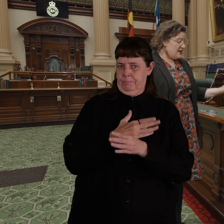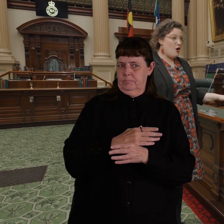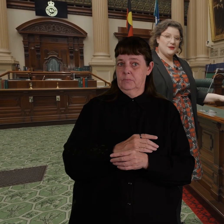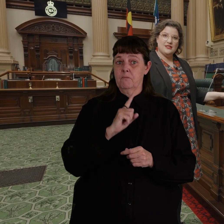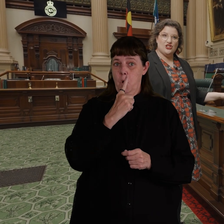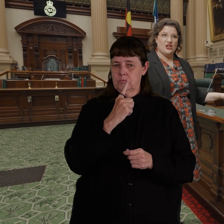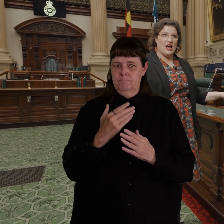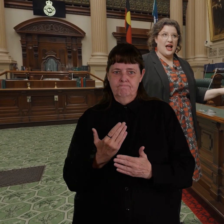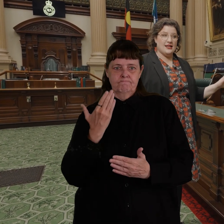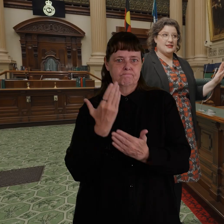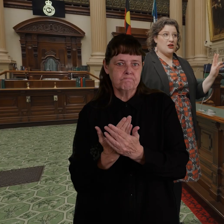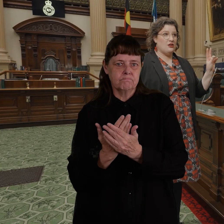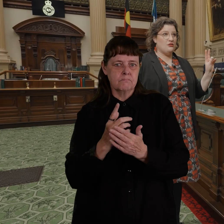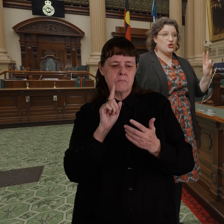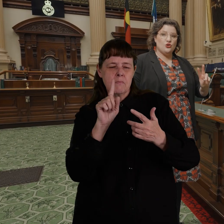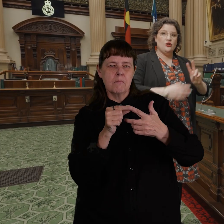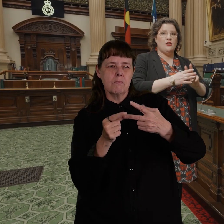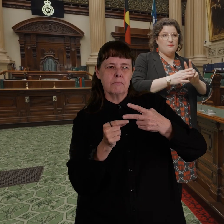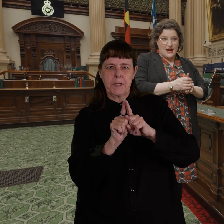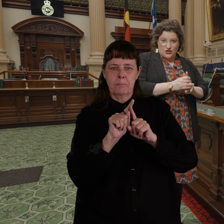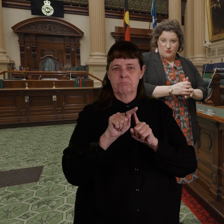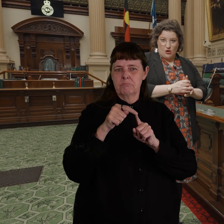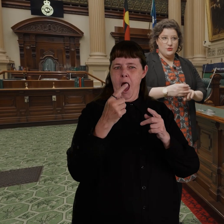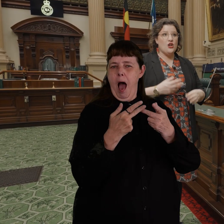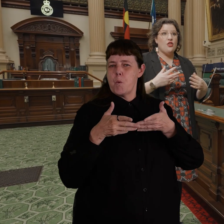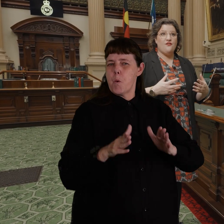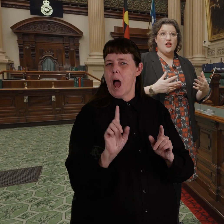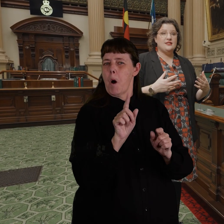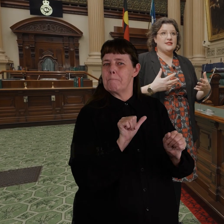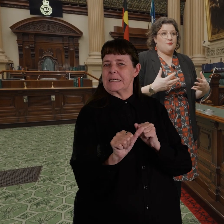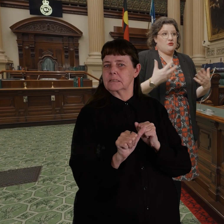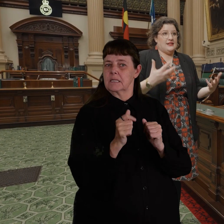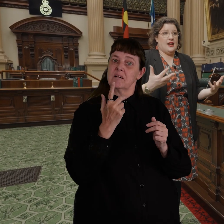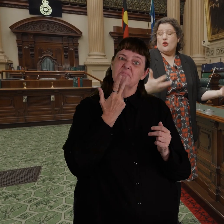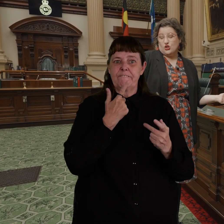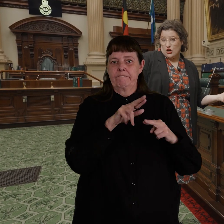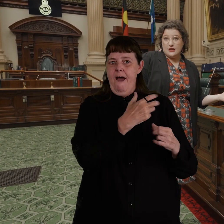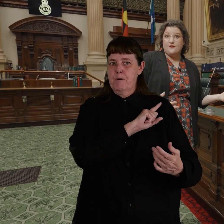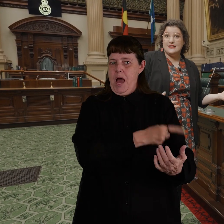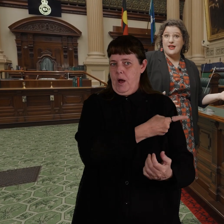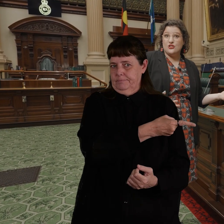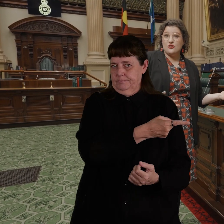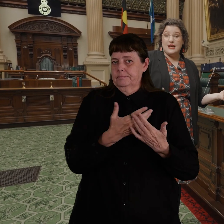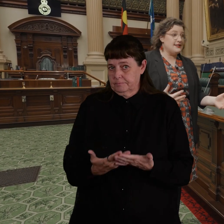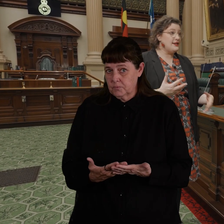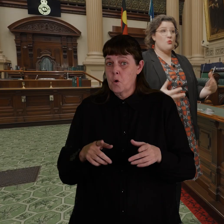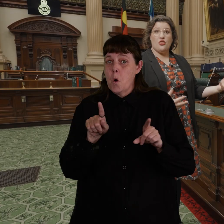The opposition has two major roles. The first is to present an alternative for South Australians,